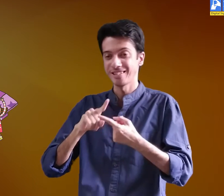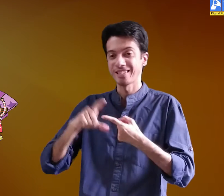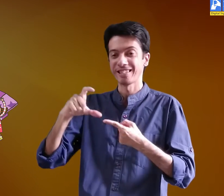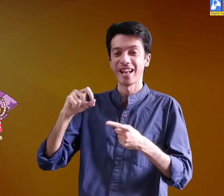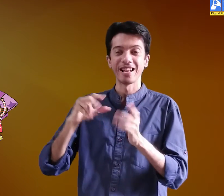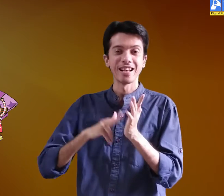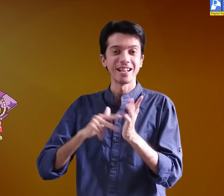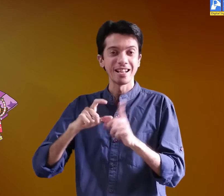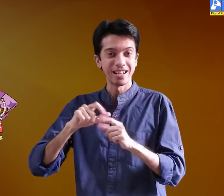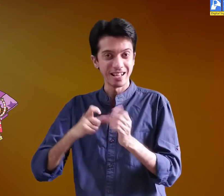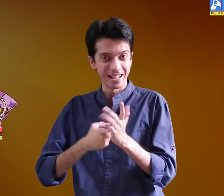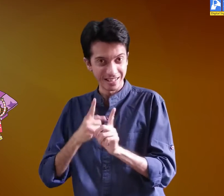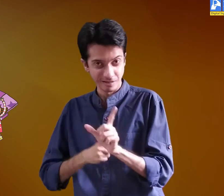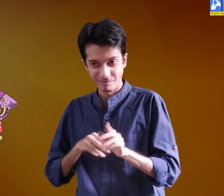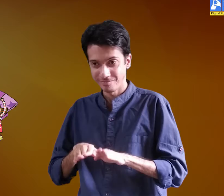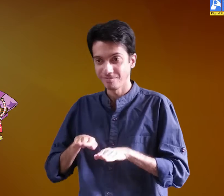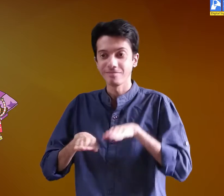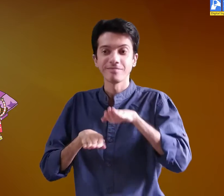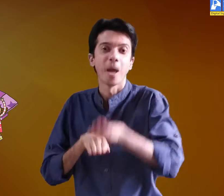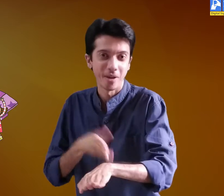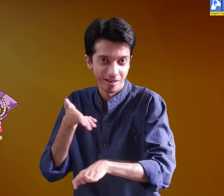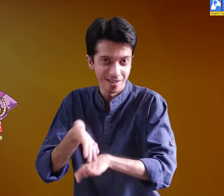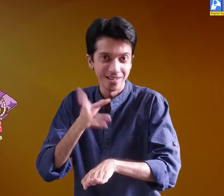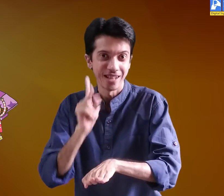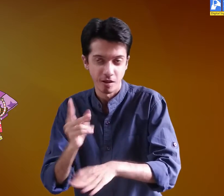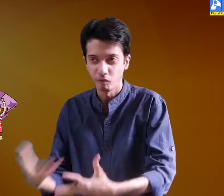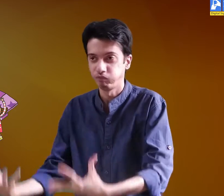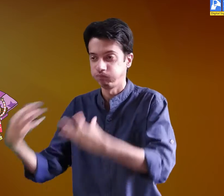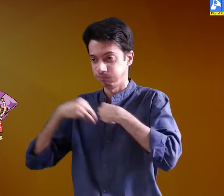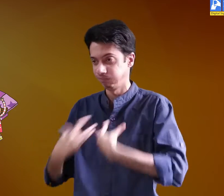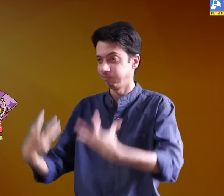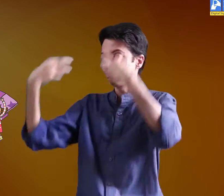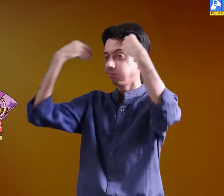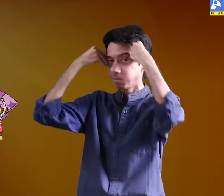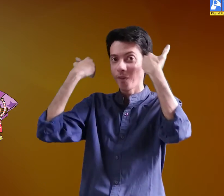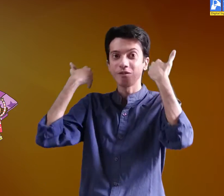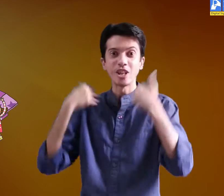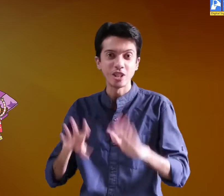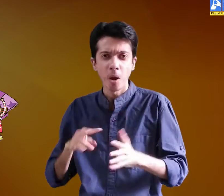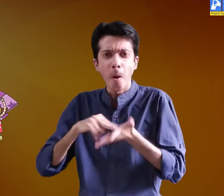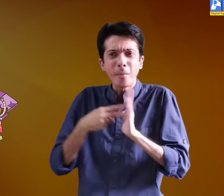second language so english will be the secondary language which they will learn from school